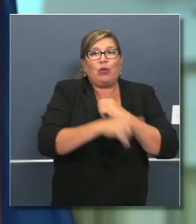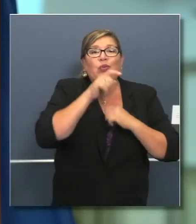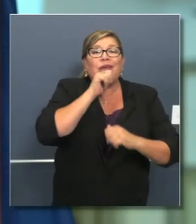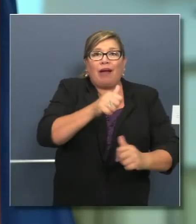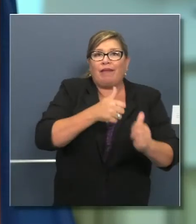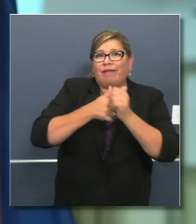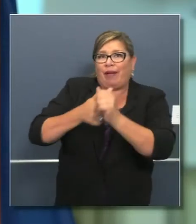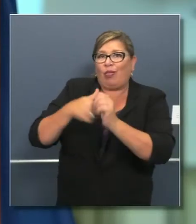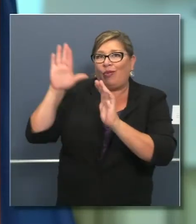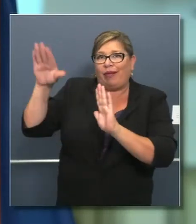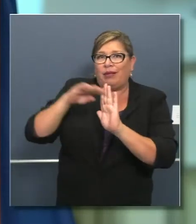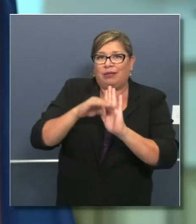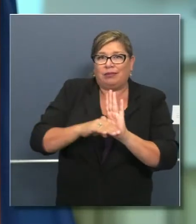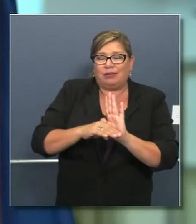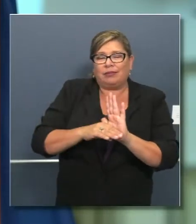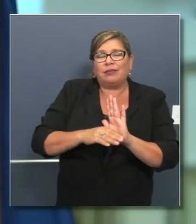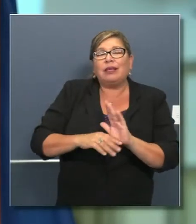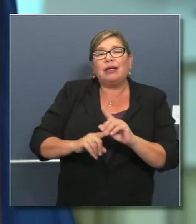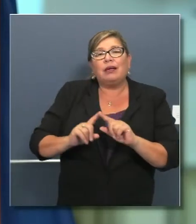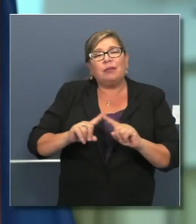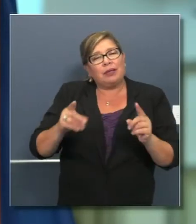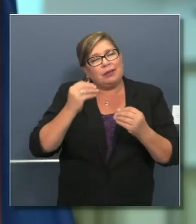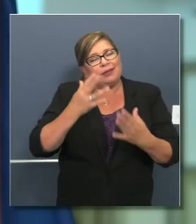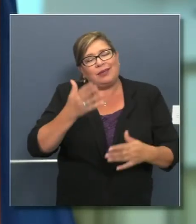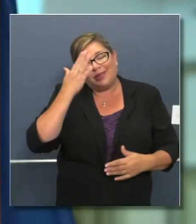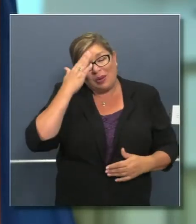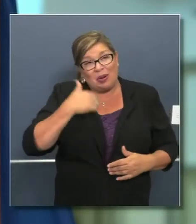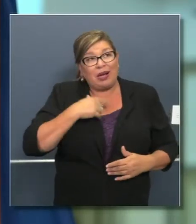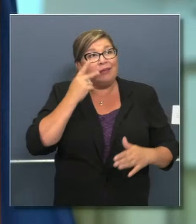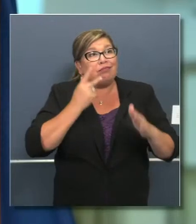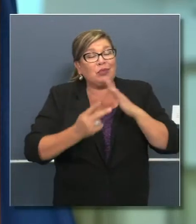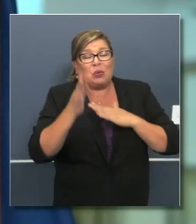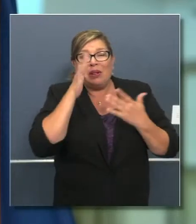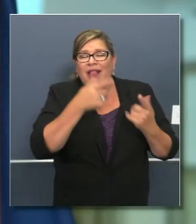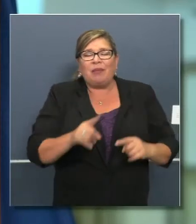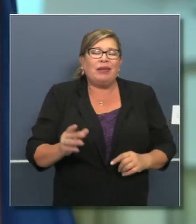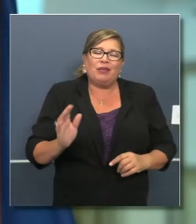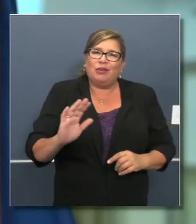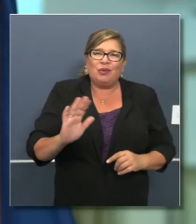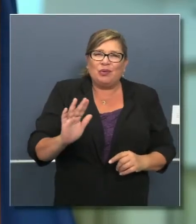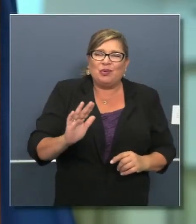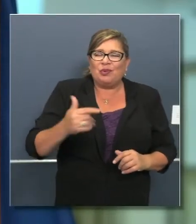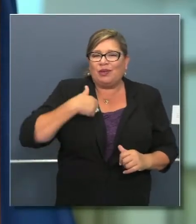I don't expect that to happen vast majority the overwhelming majority of County elected